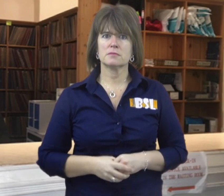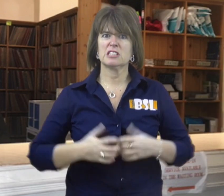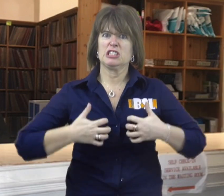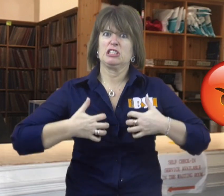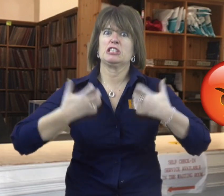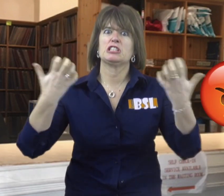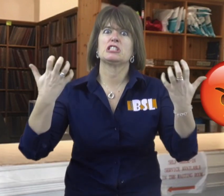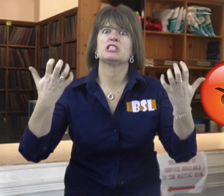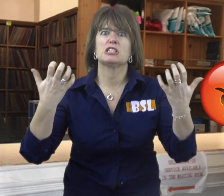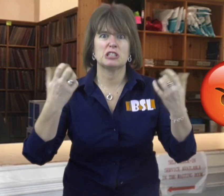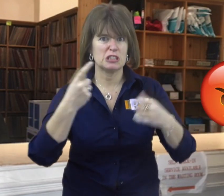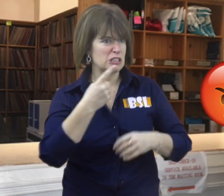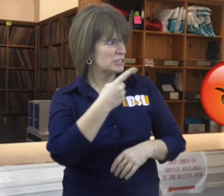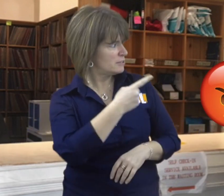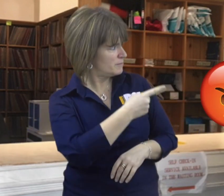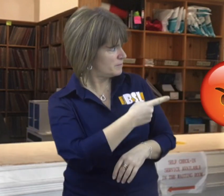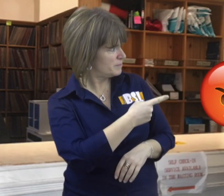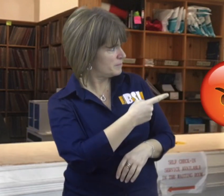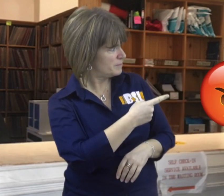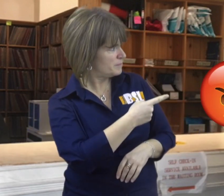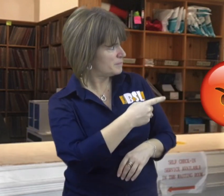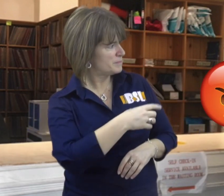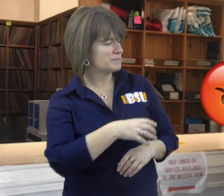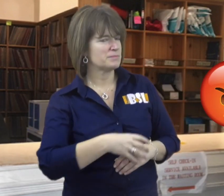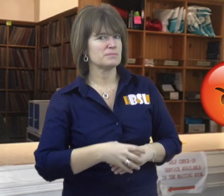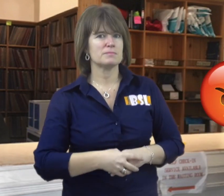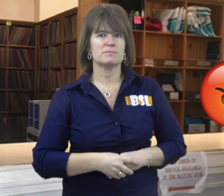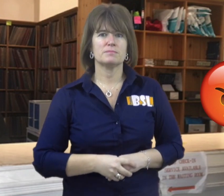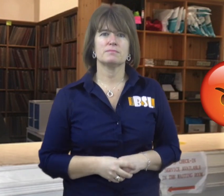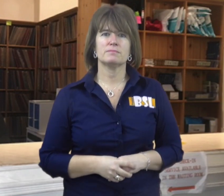Angry